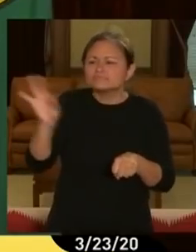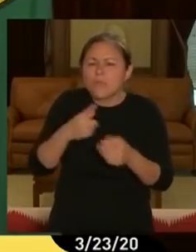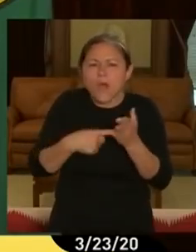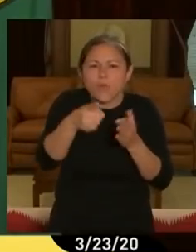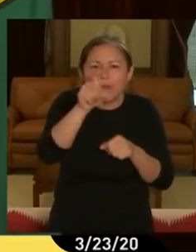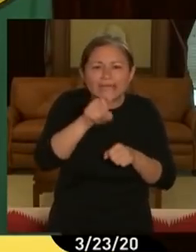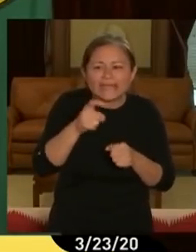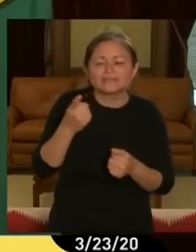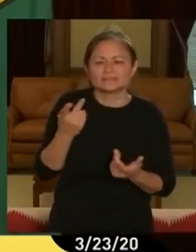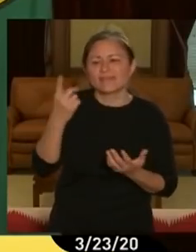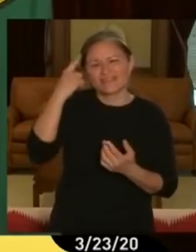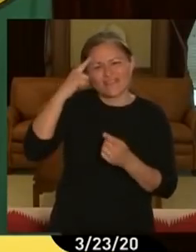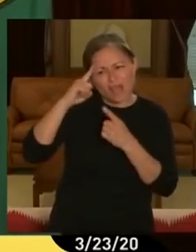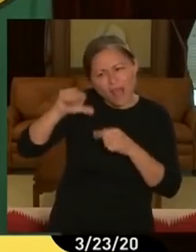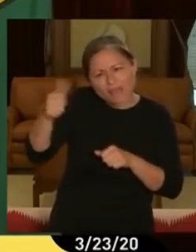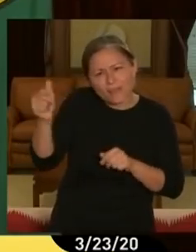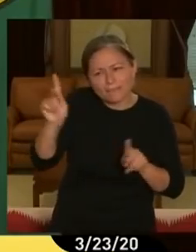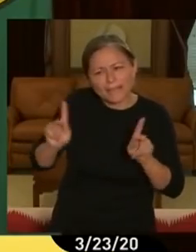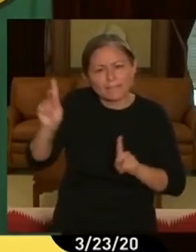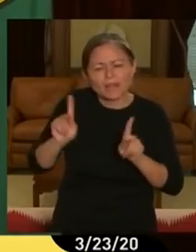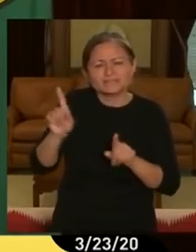SHOULD MAKE A RUN ON THE